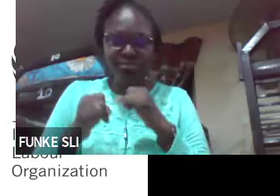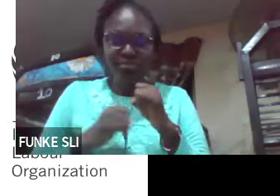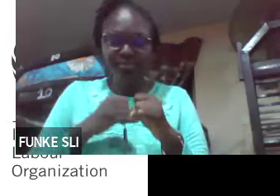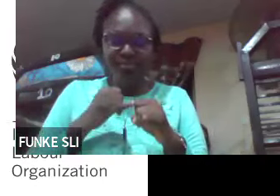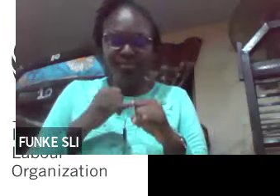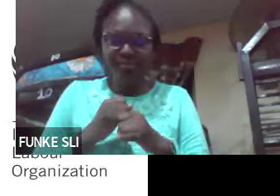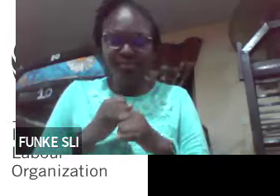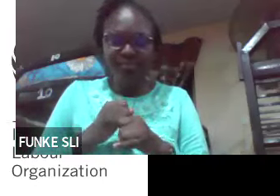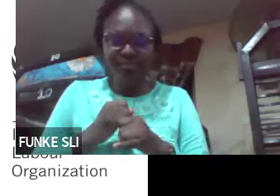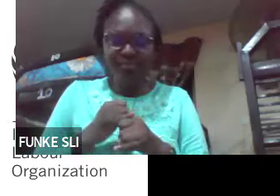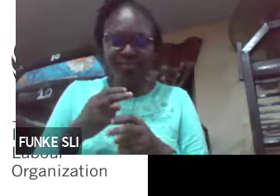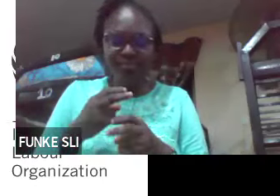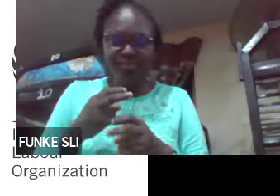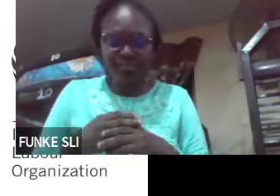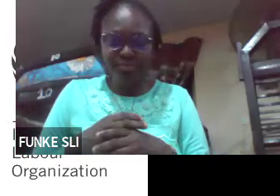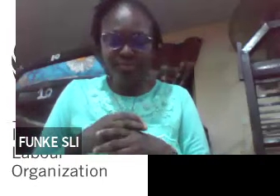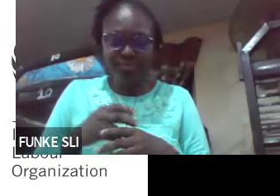Nabilat Olabisi Bankole: around the world, you understand.